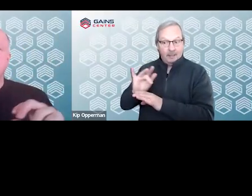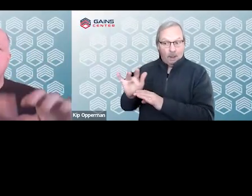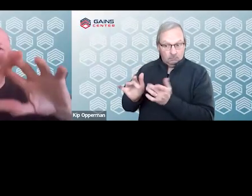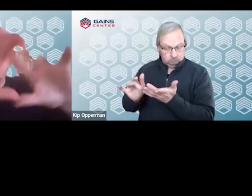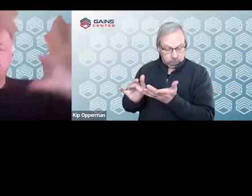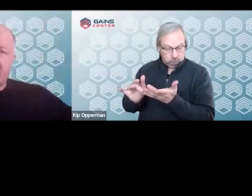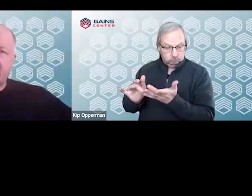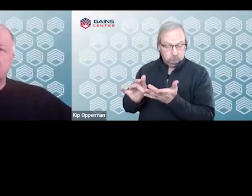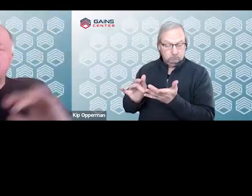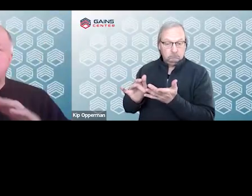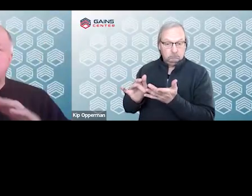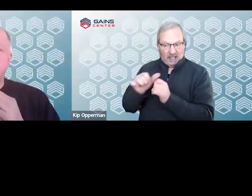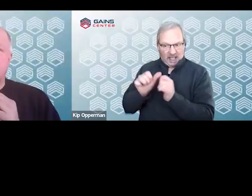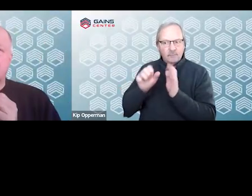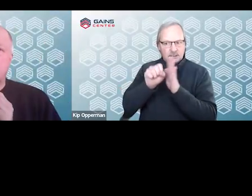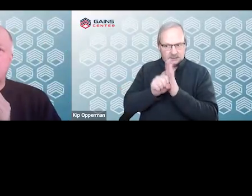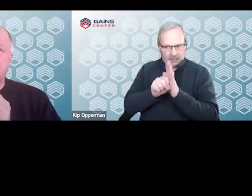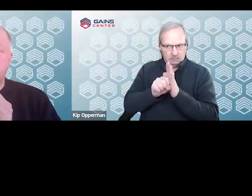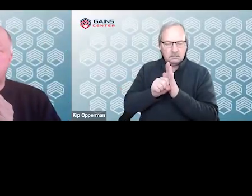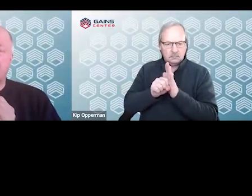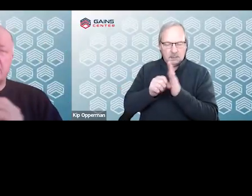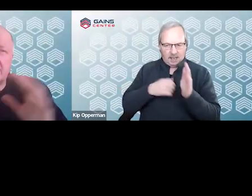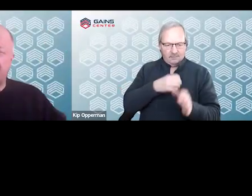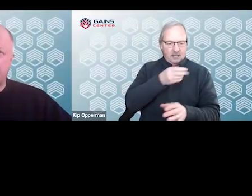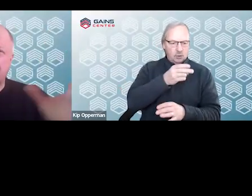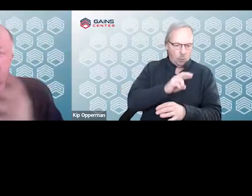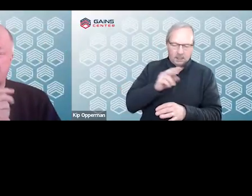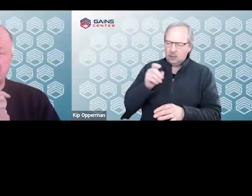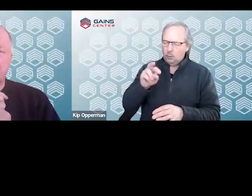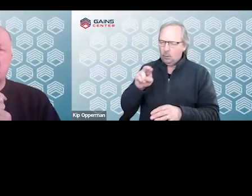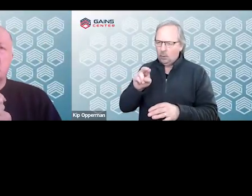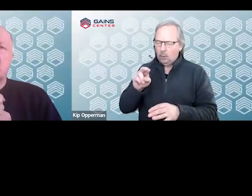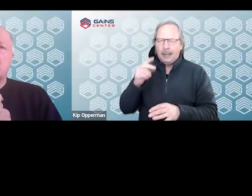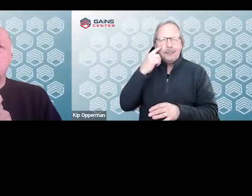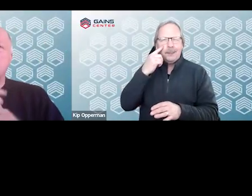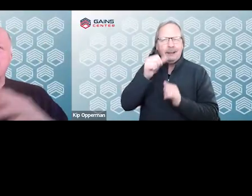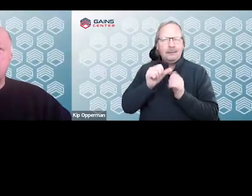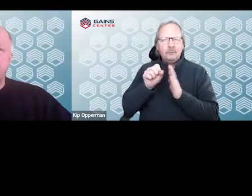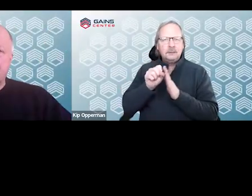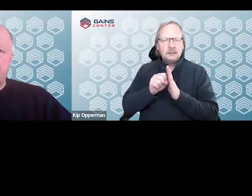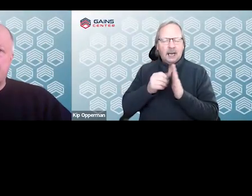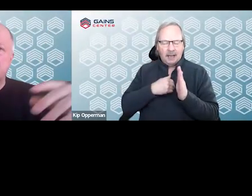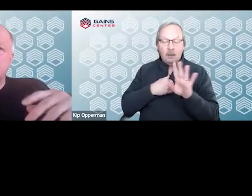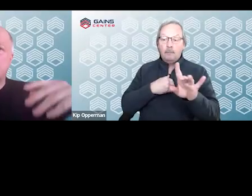That is, every state has SOR and TOR funds. I think every state has them, but within every state,